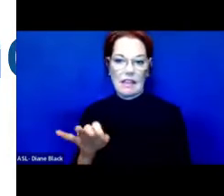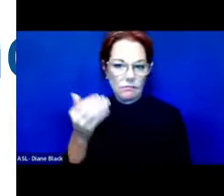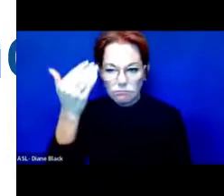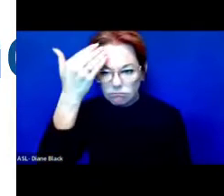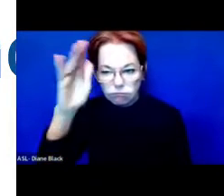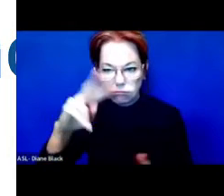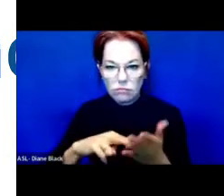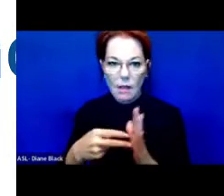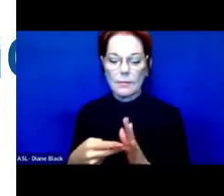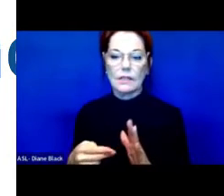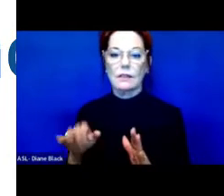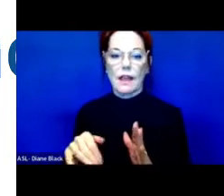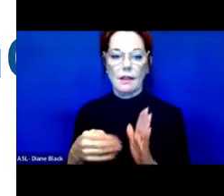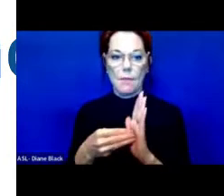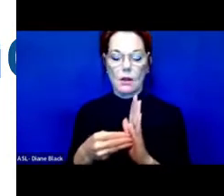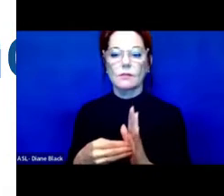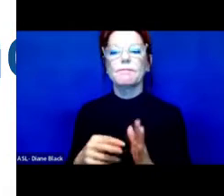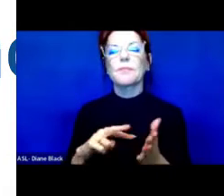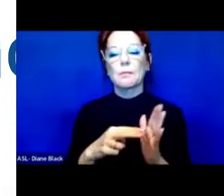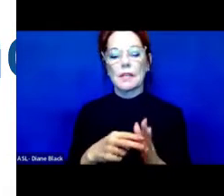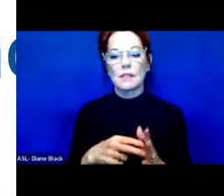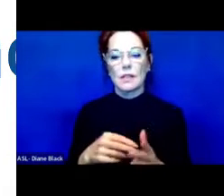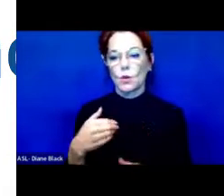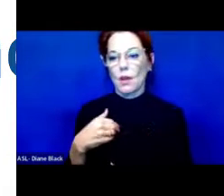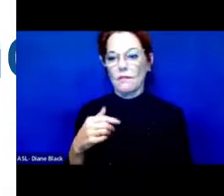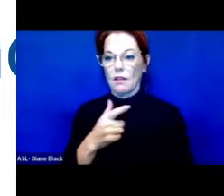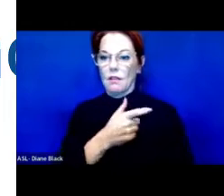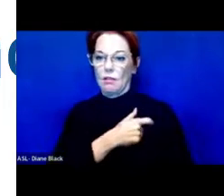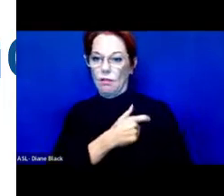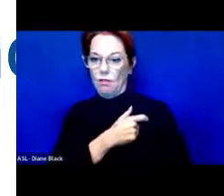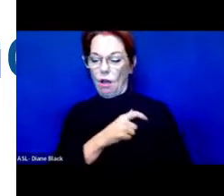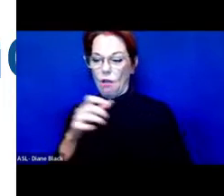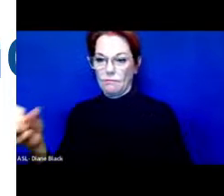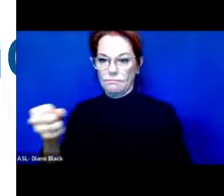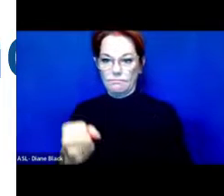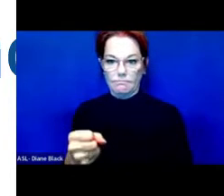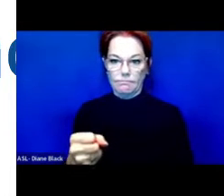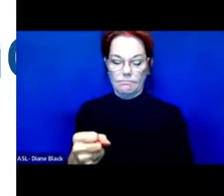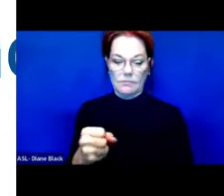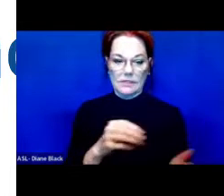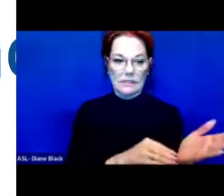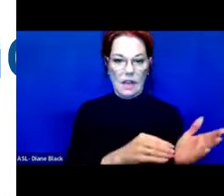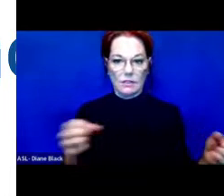model, it is where you pair law enforcement with clinicians, and they respond to you know, situation crises in the